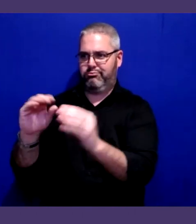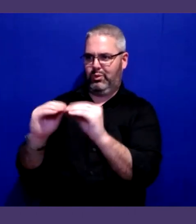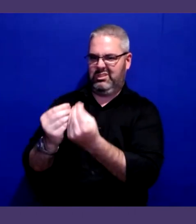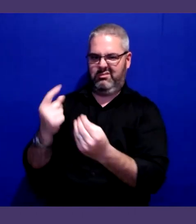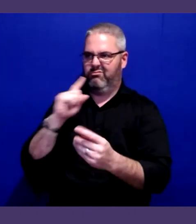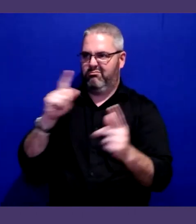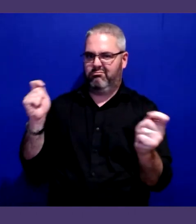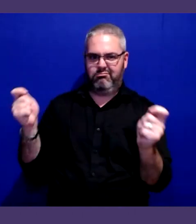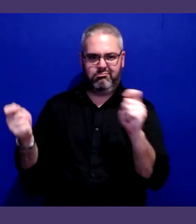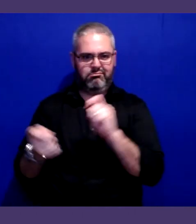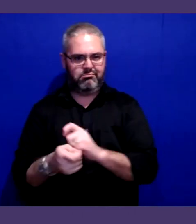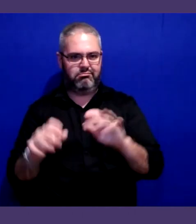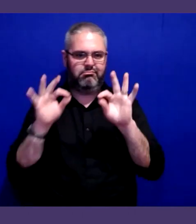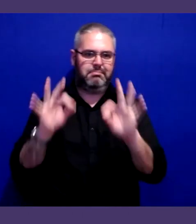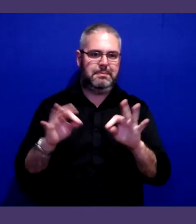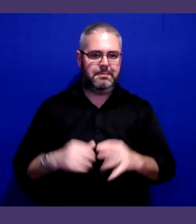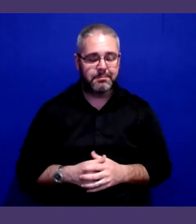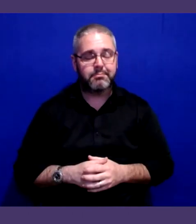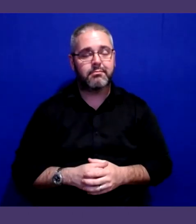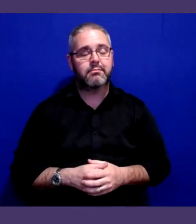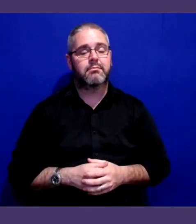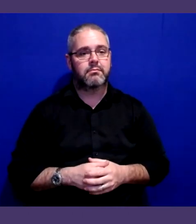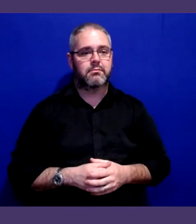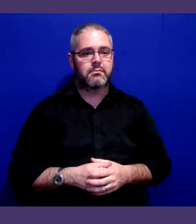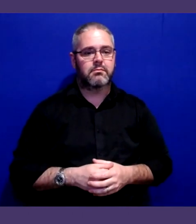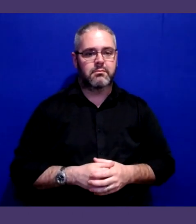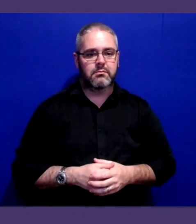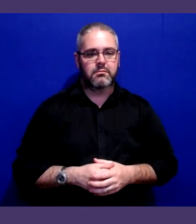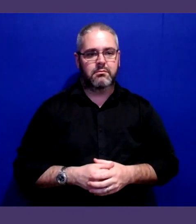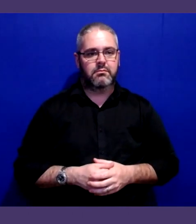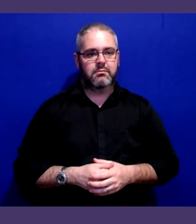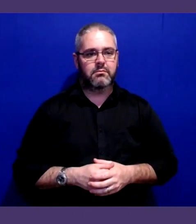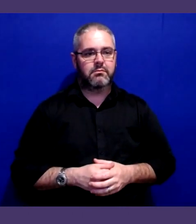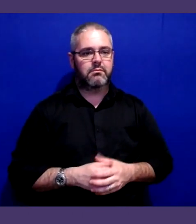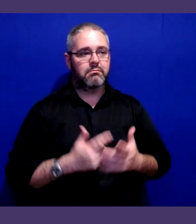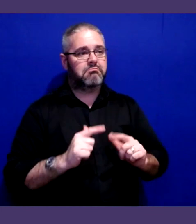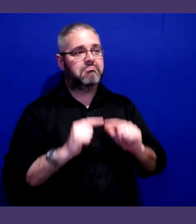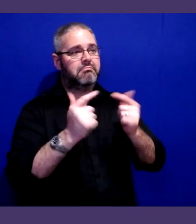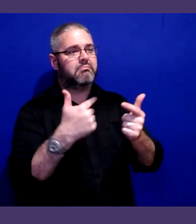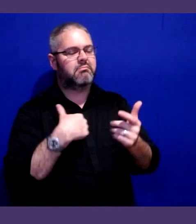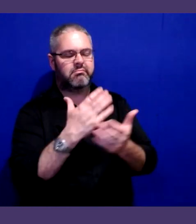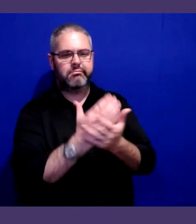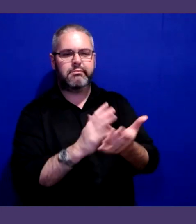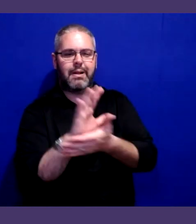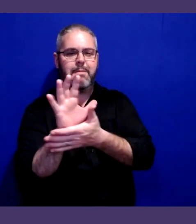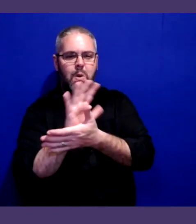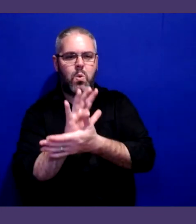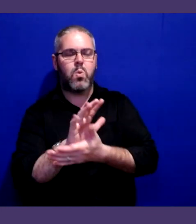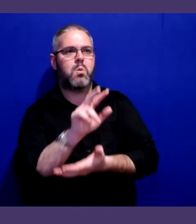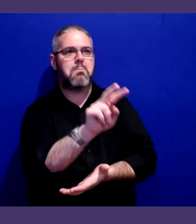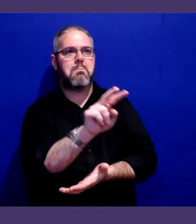Next, we have a couple of videos to show you, just some perspectives of people with disabilities.